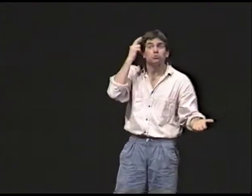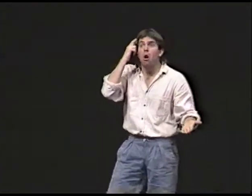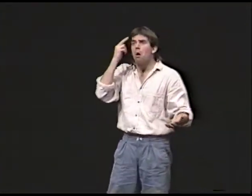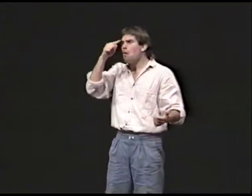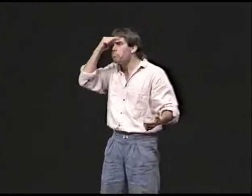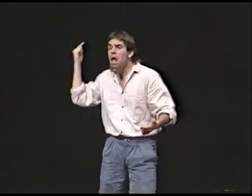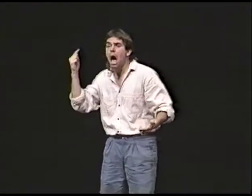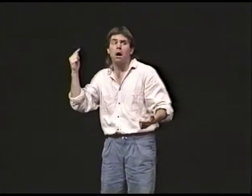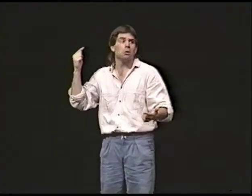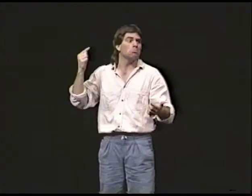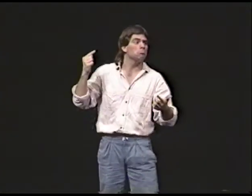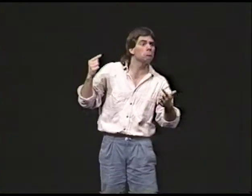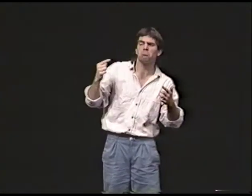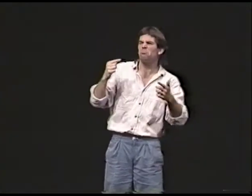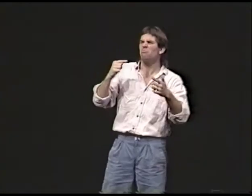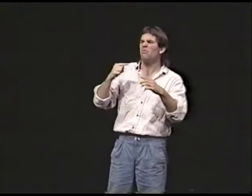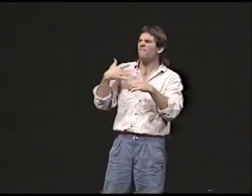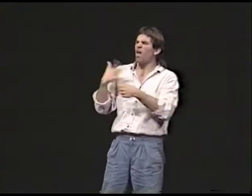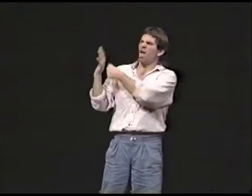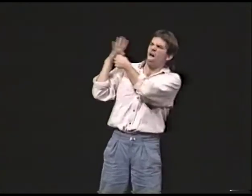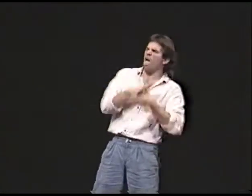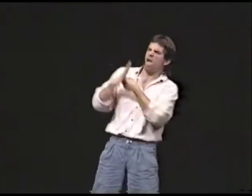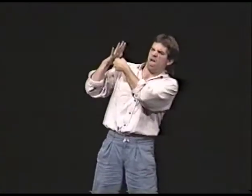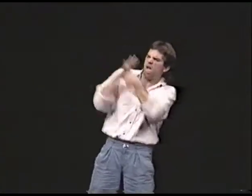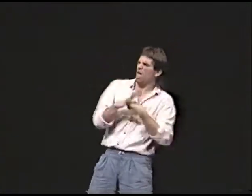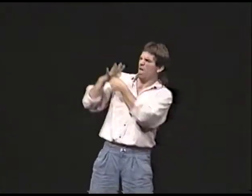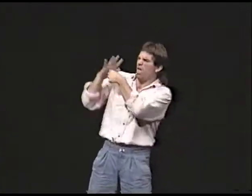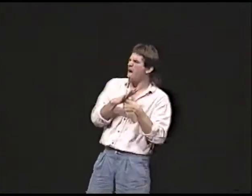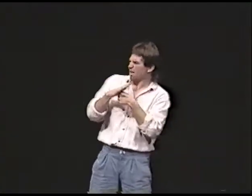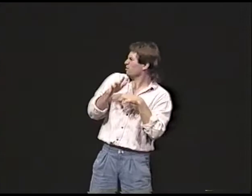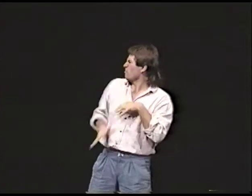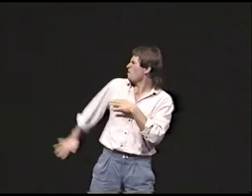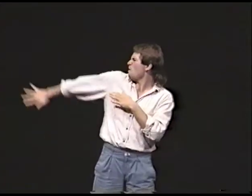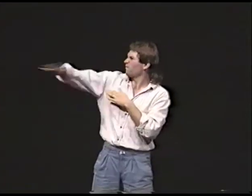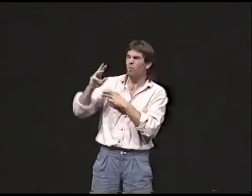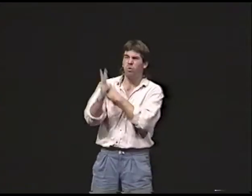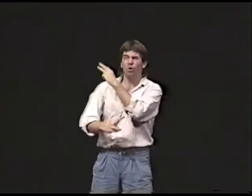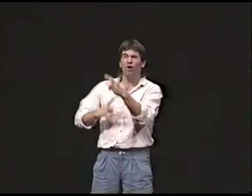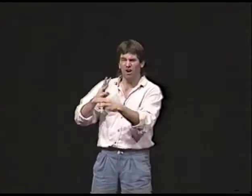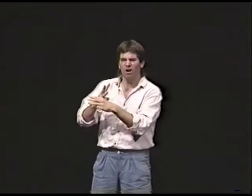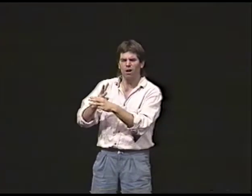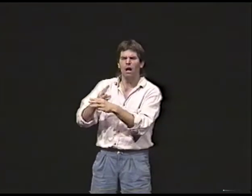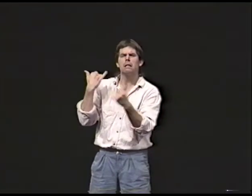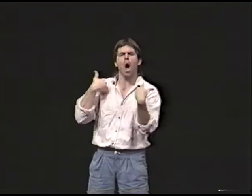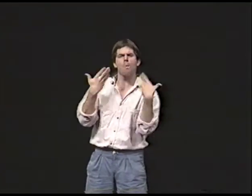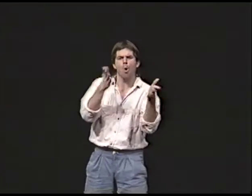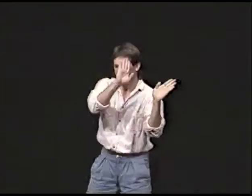deaf, blind, black, have been oppressed all over the world.